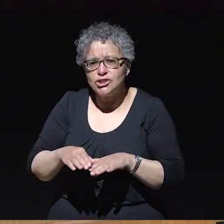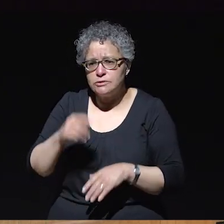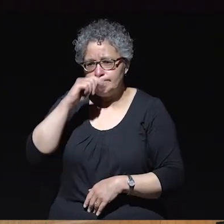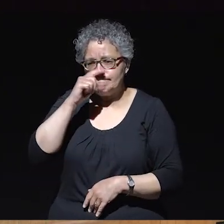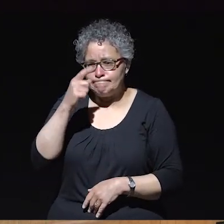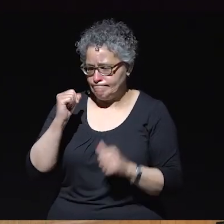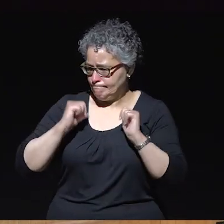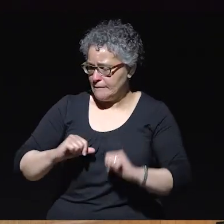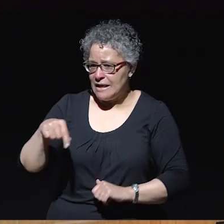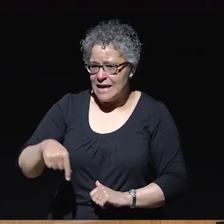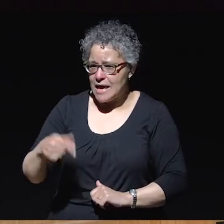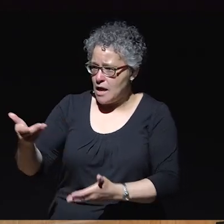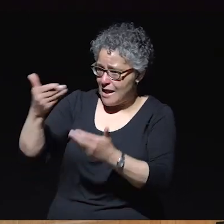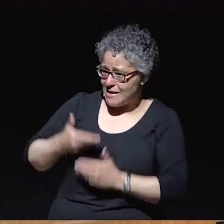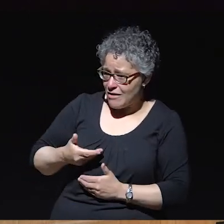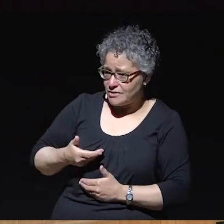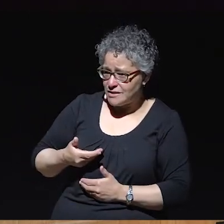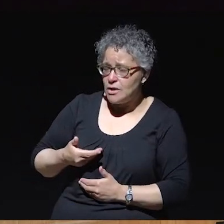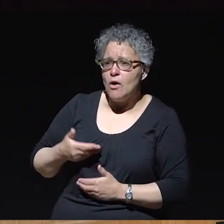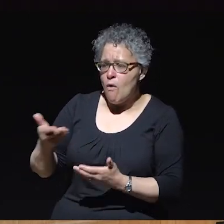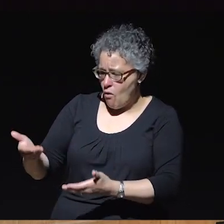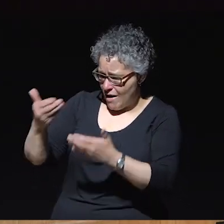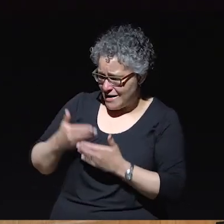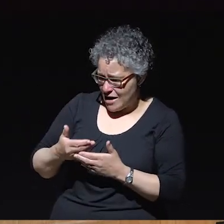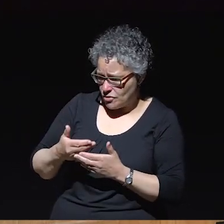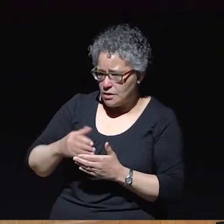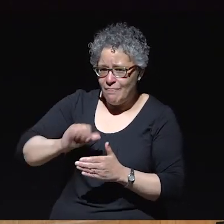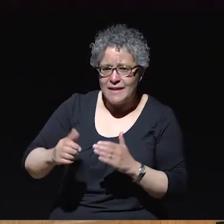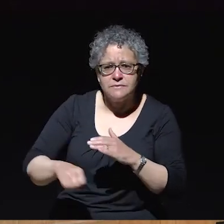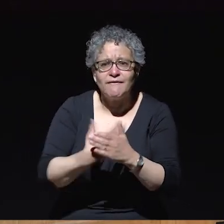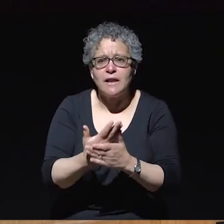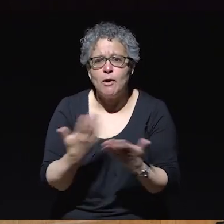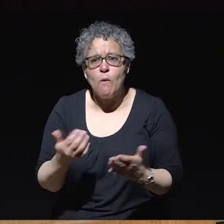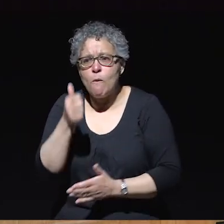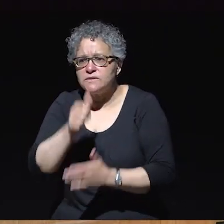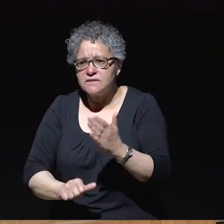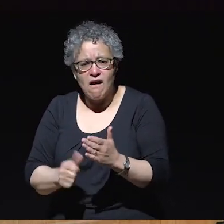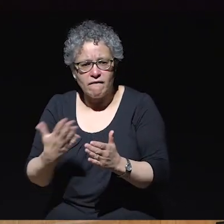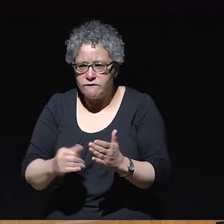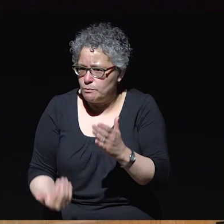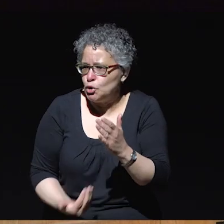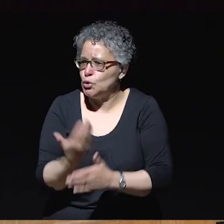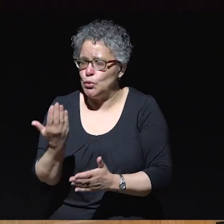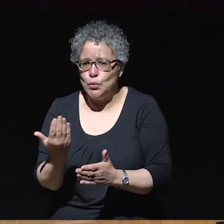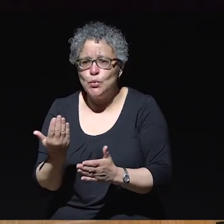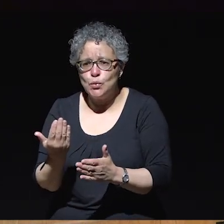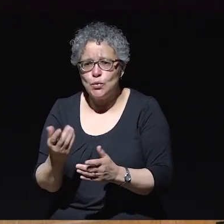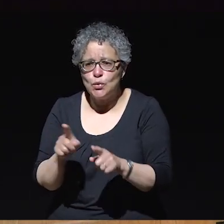or partially inherited and then developed, or, indeed, starting from scratch, as indeed would have been the case with Henry Huntington